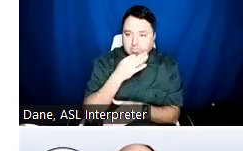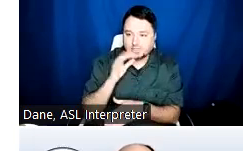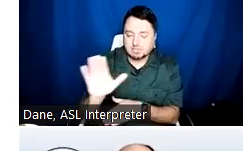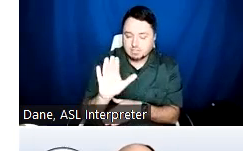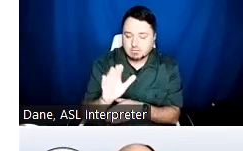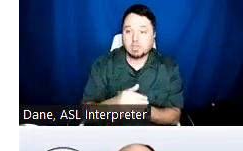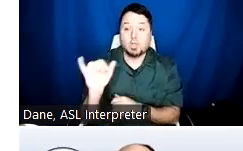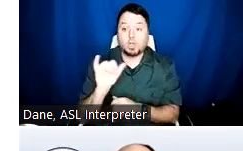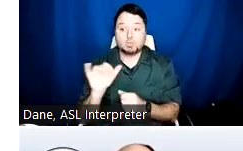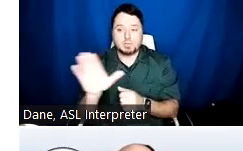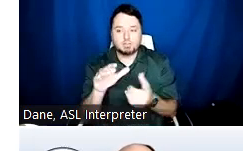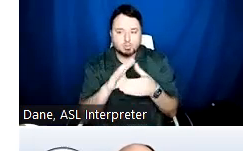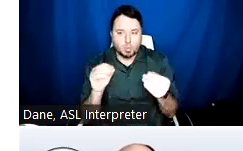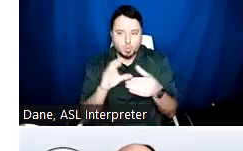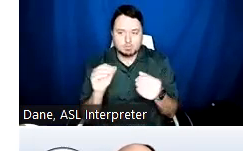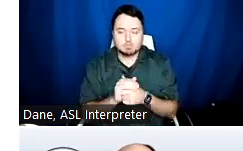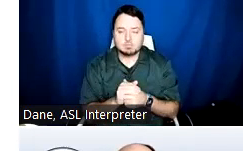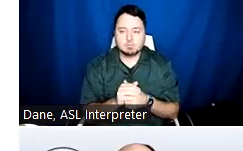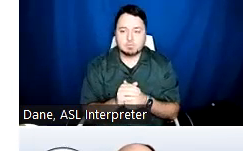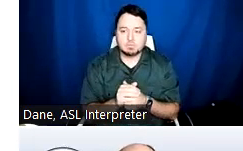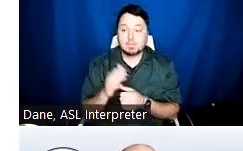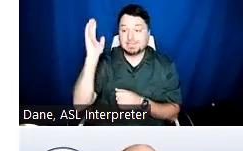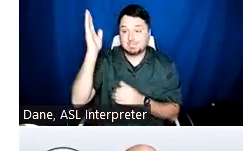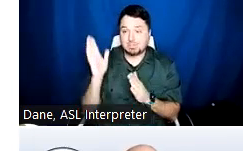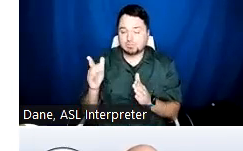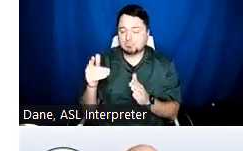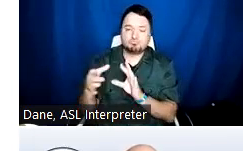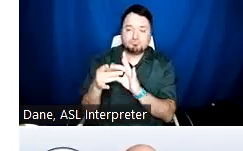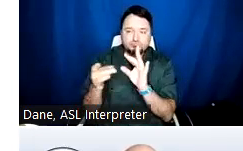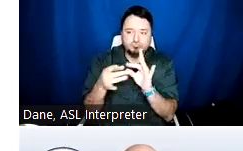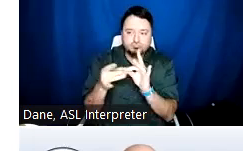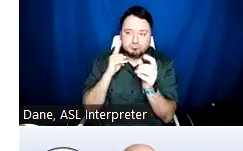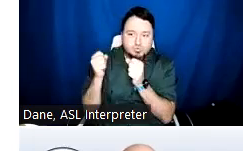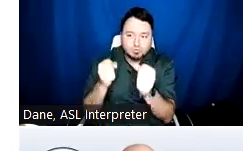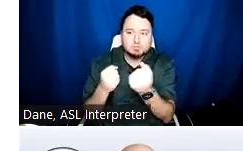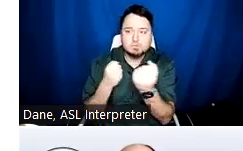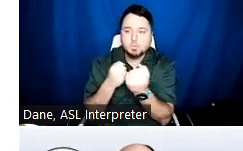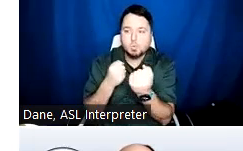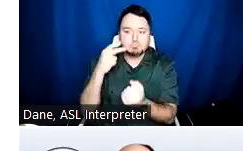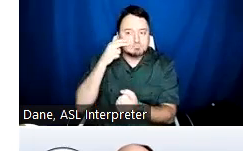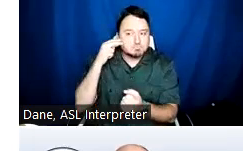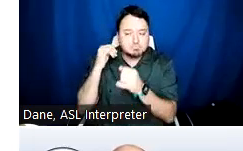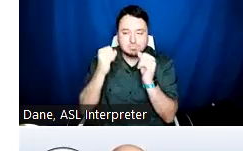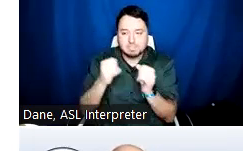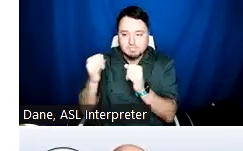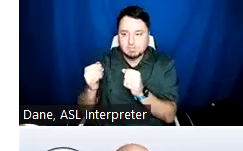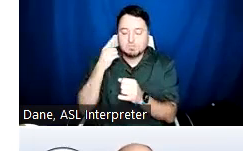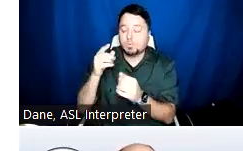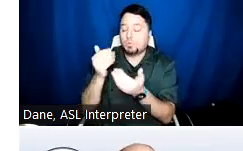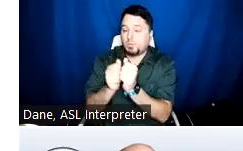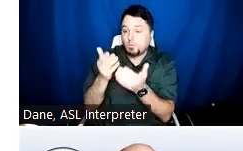as their stories. Our speakers will share strategies for economic self-sufficiency,